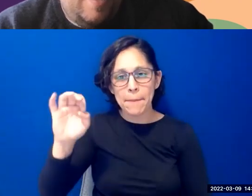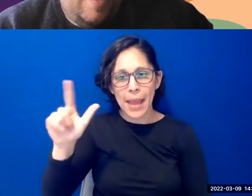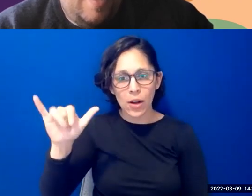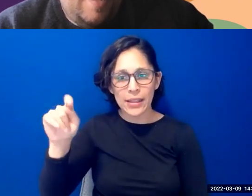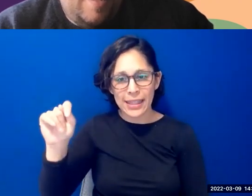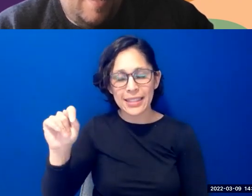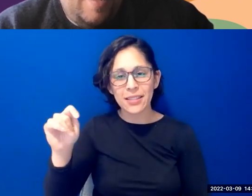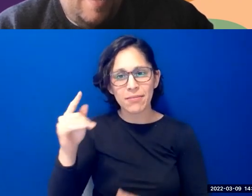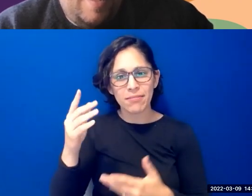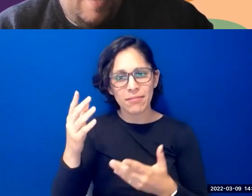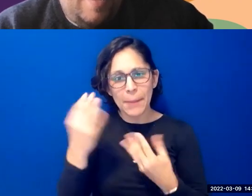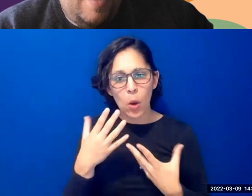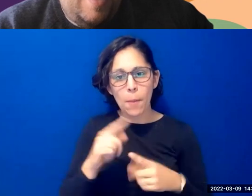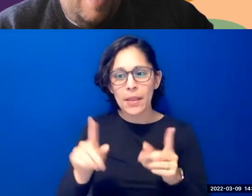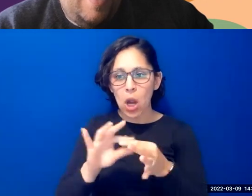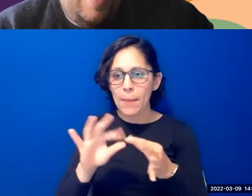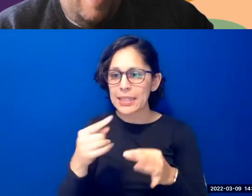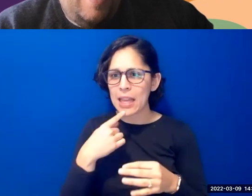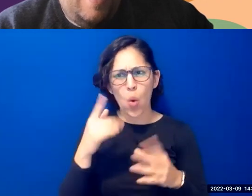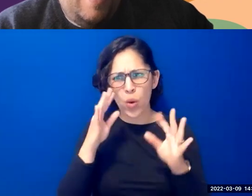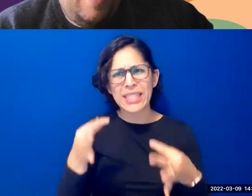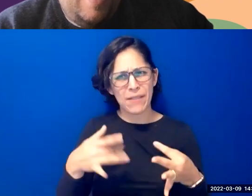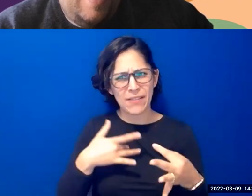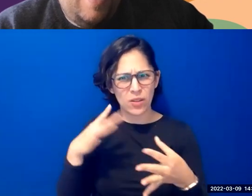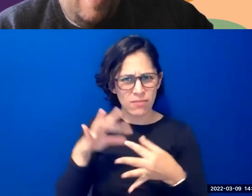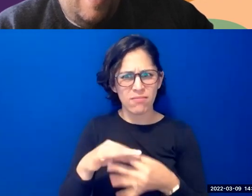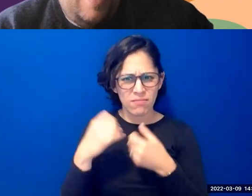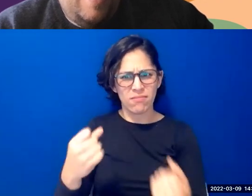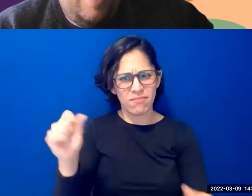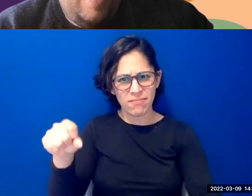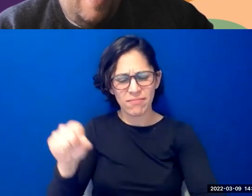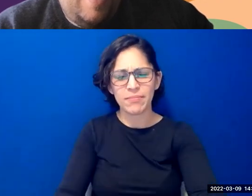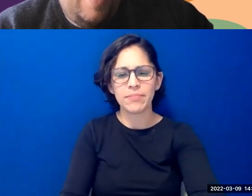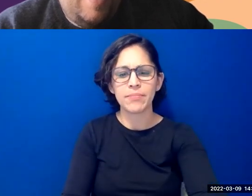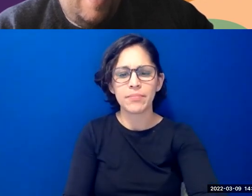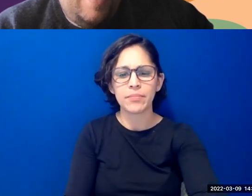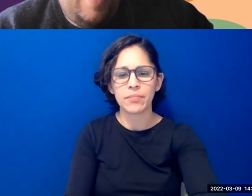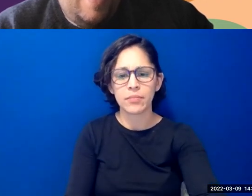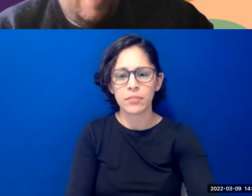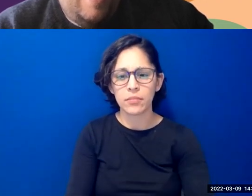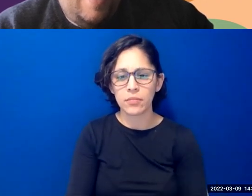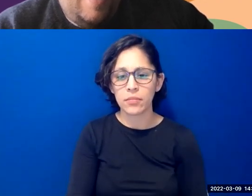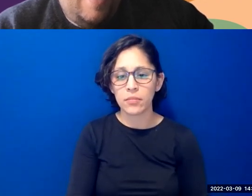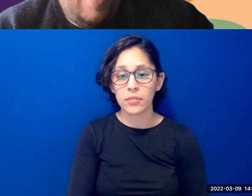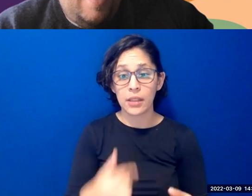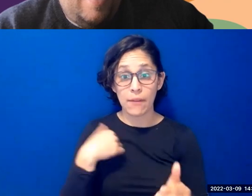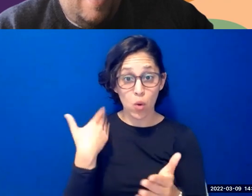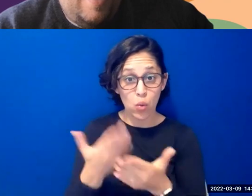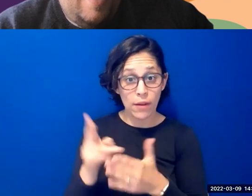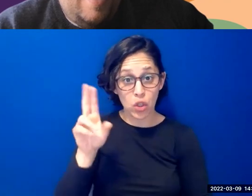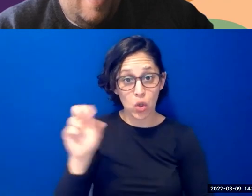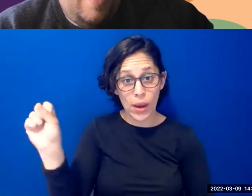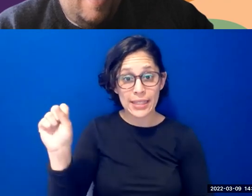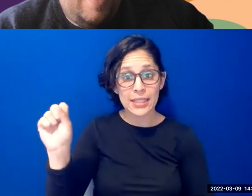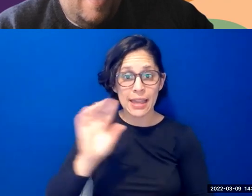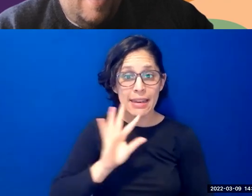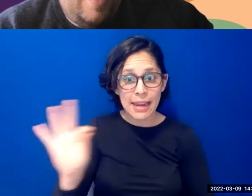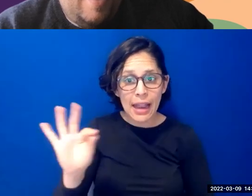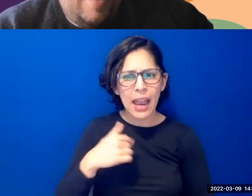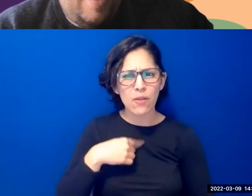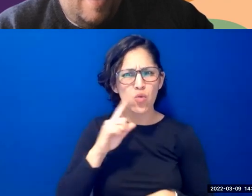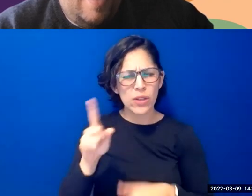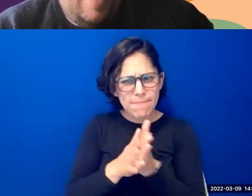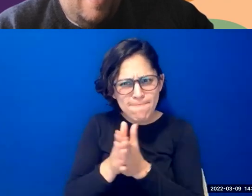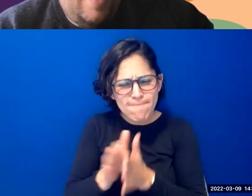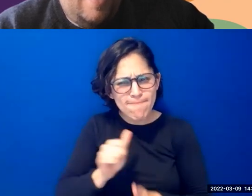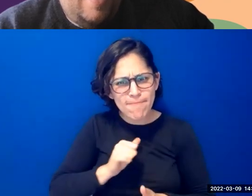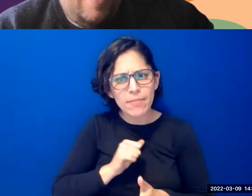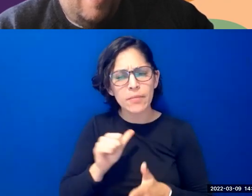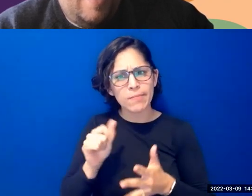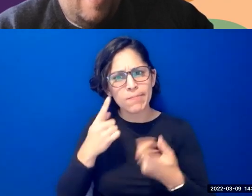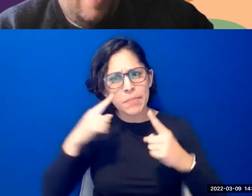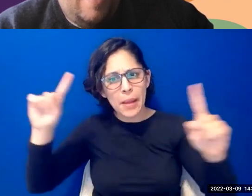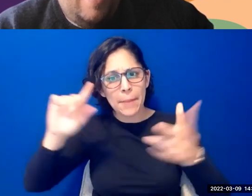Katherine Michel: So the comment says it definitely resonates ever since arriving in the US at nine i've pushed myself to excel academically to compensate for the lack of legal papers.